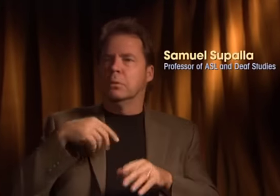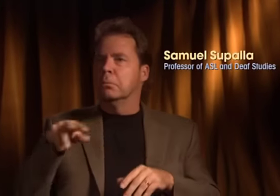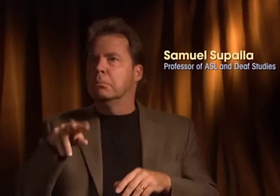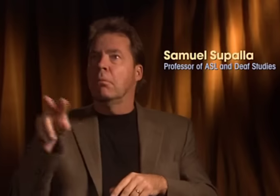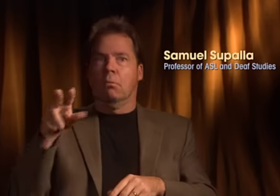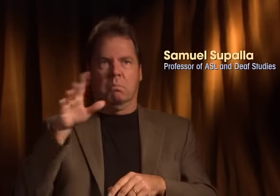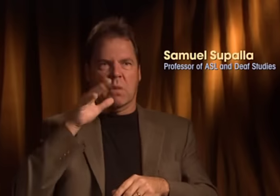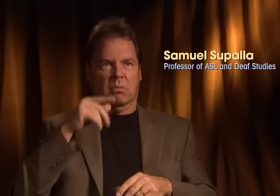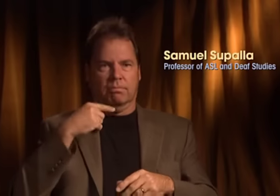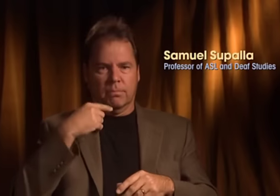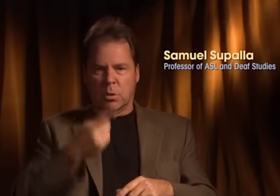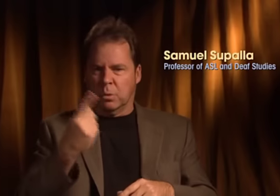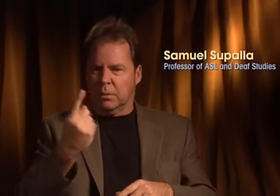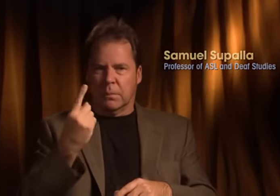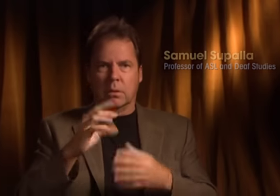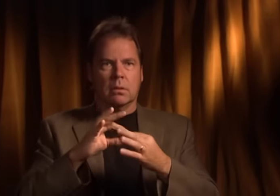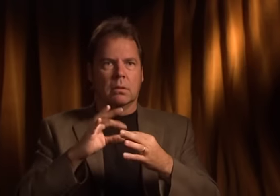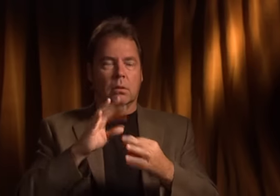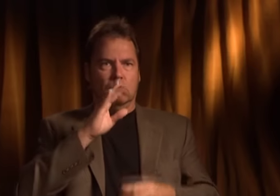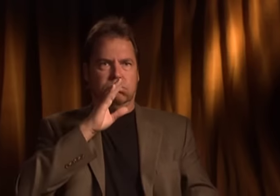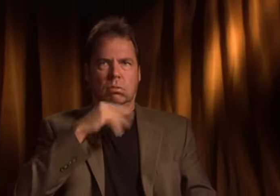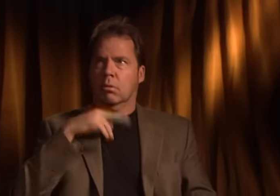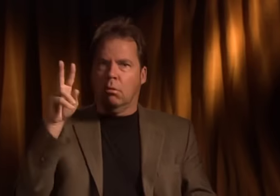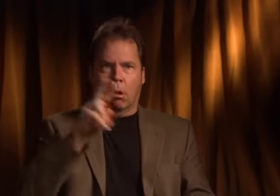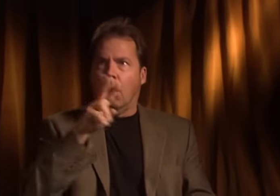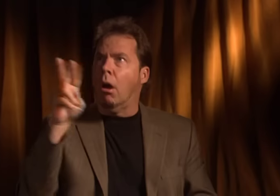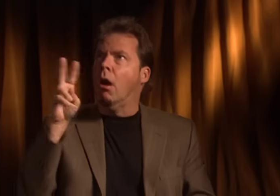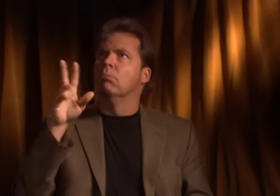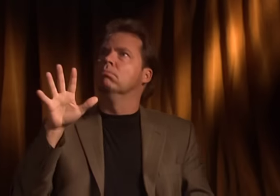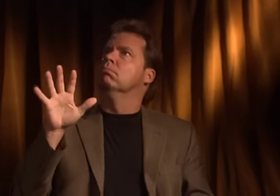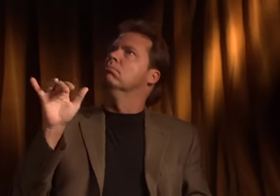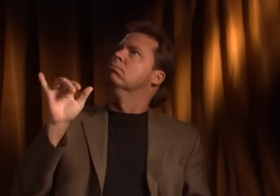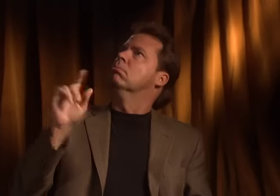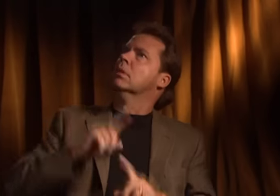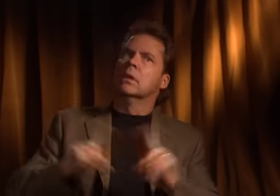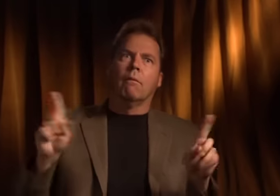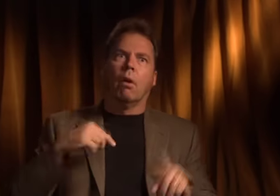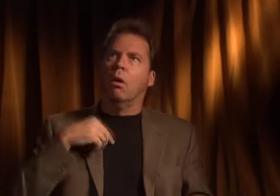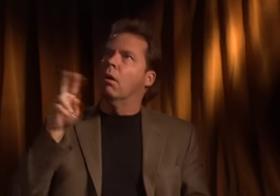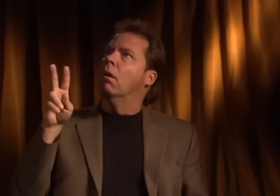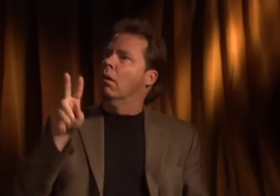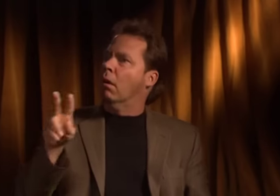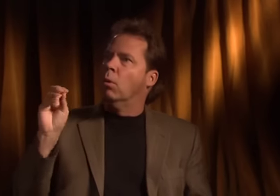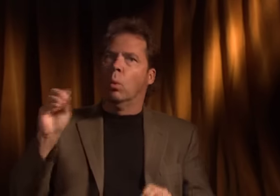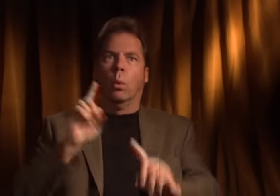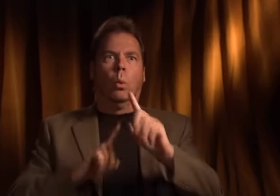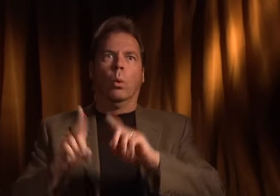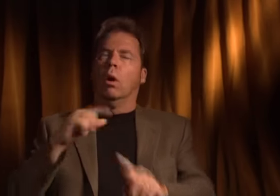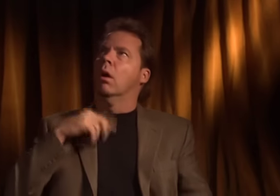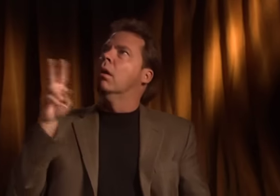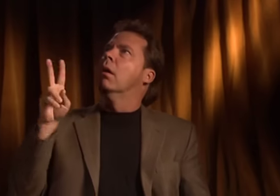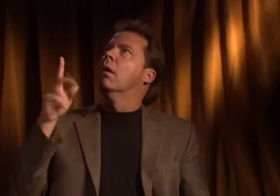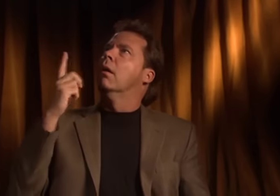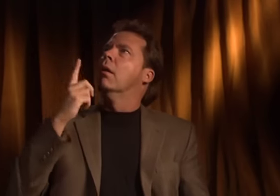One time I went over to visit her and I saw her using her lips to communicate with her mother. They weren't using their hands at all.